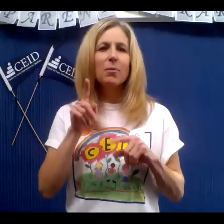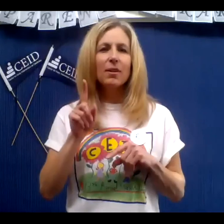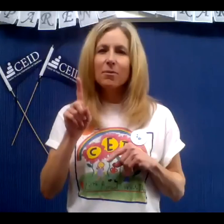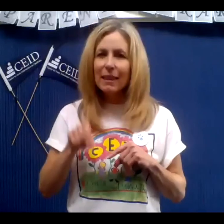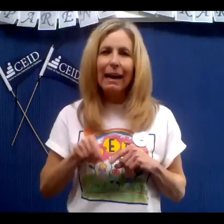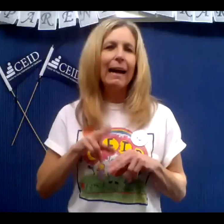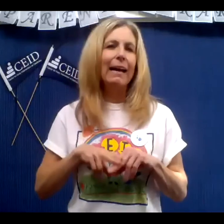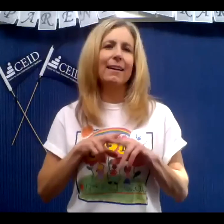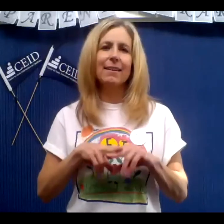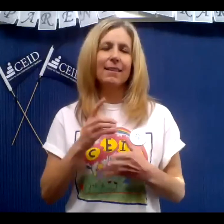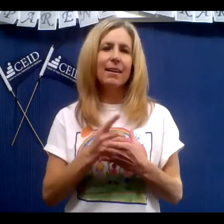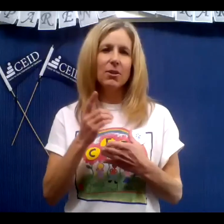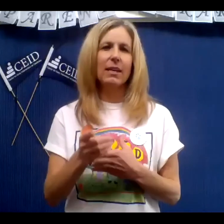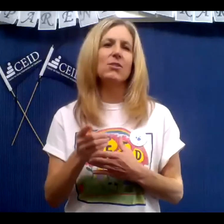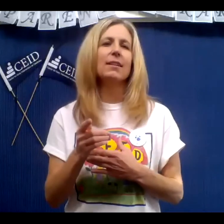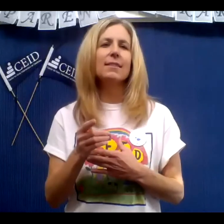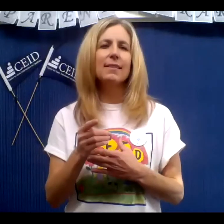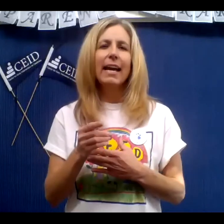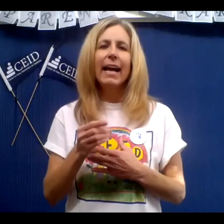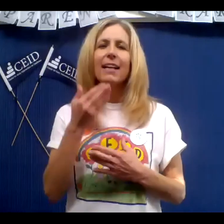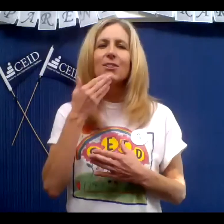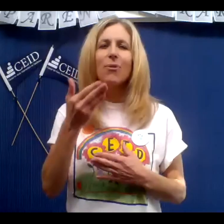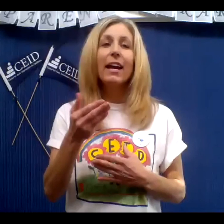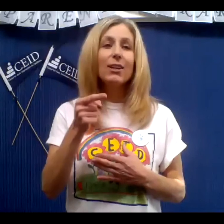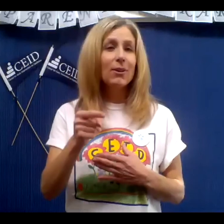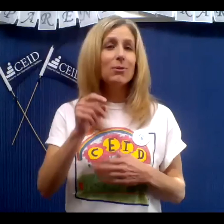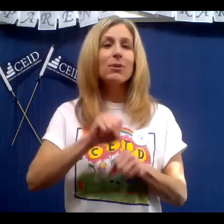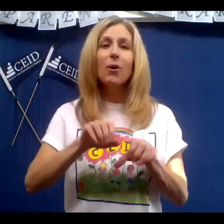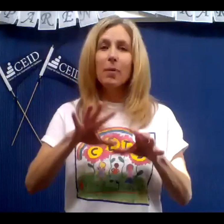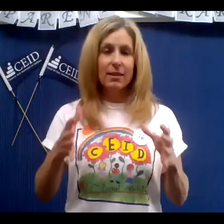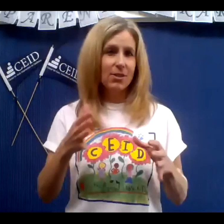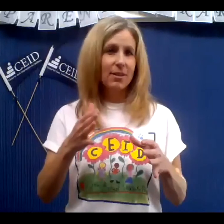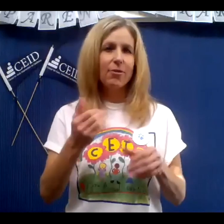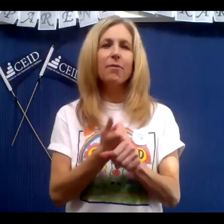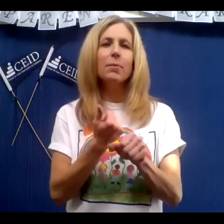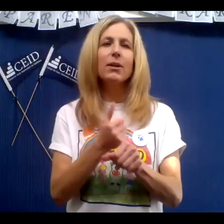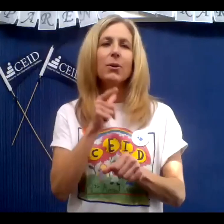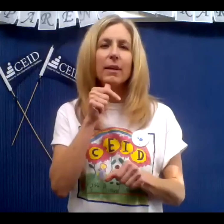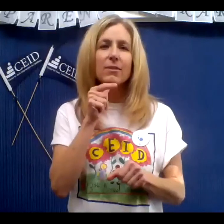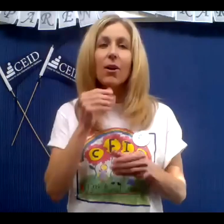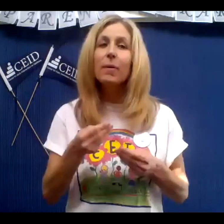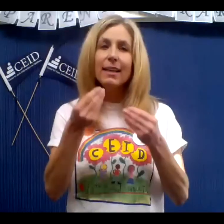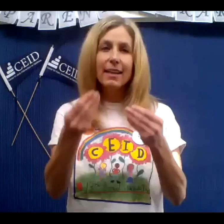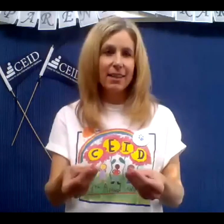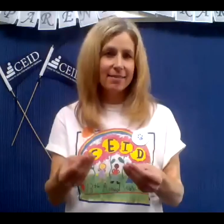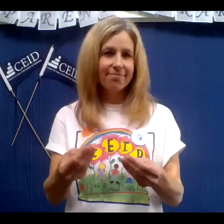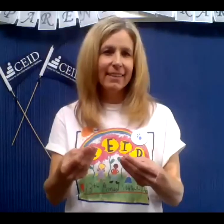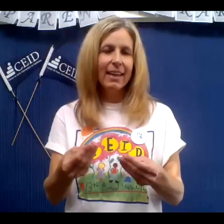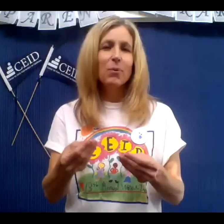We rely on donations, and so thank you so much for everyone who has already given.